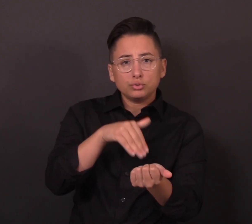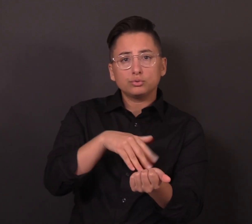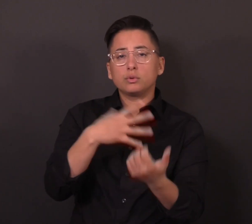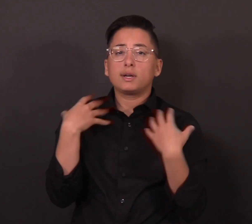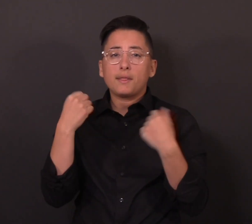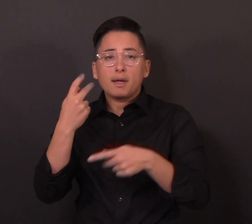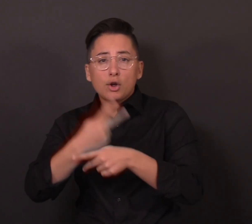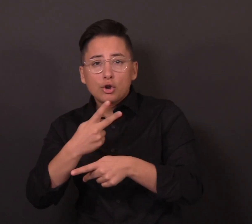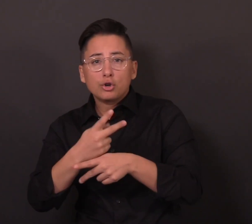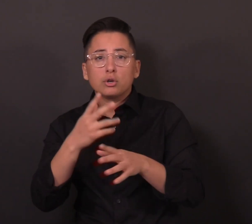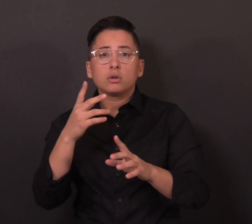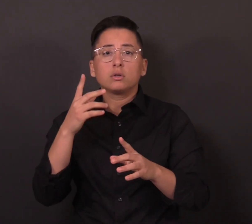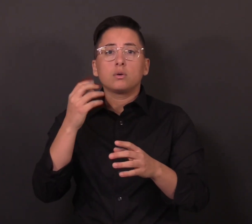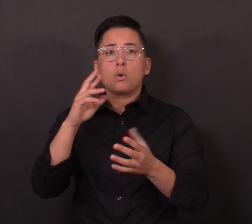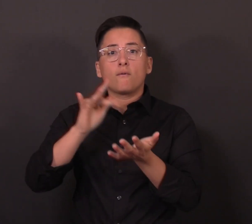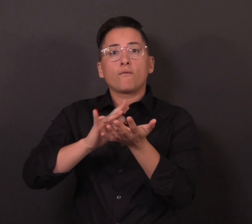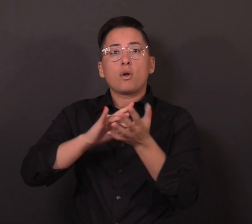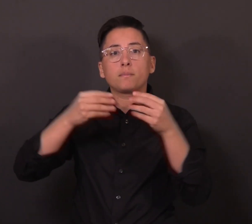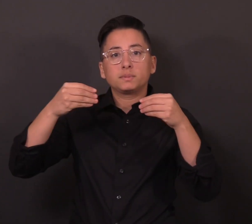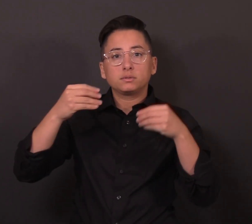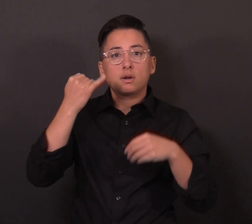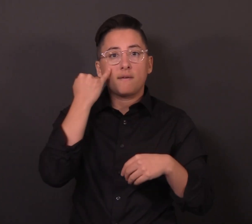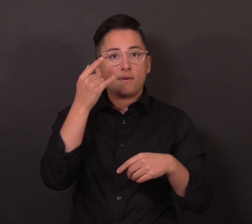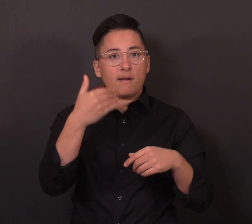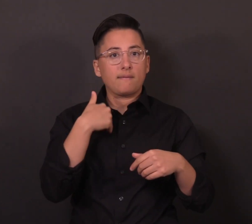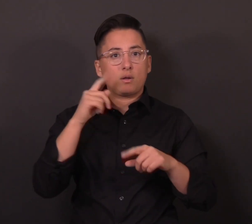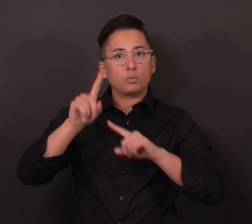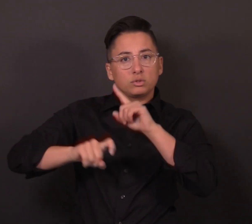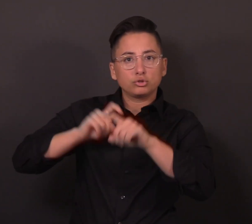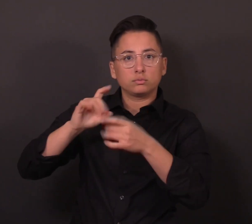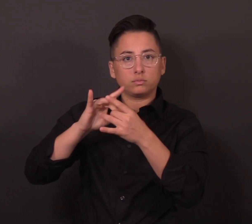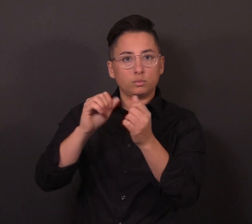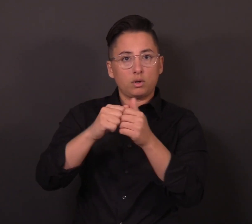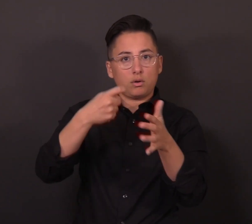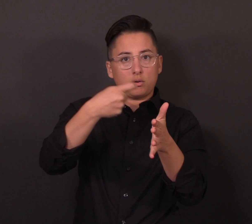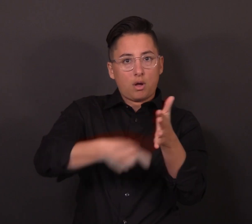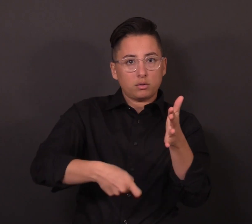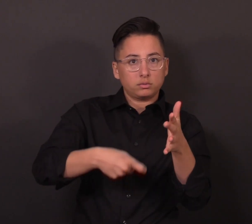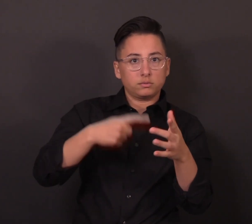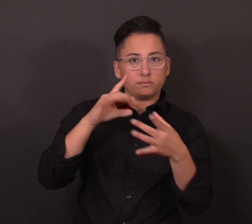pharmacist if you have any questions about costs associated with receiving a particular treatment.